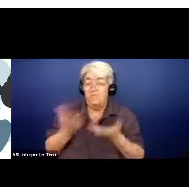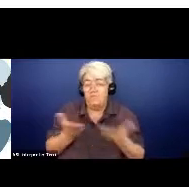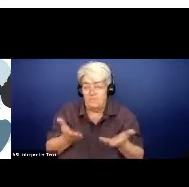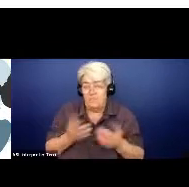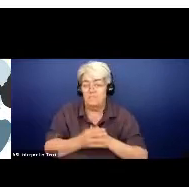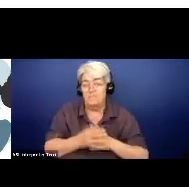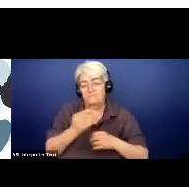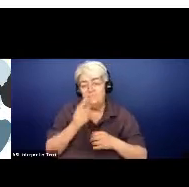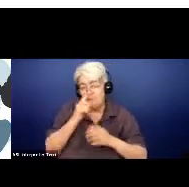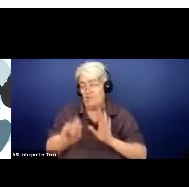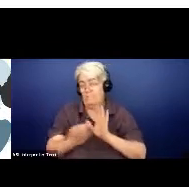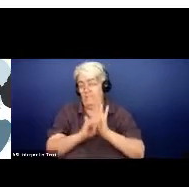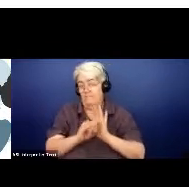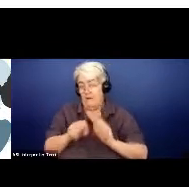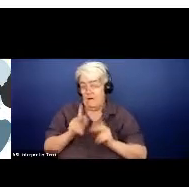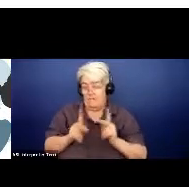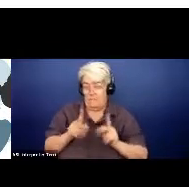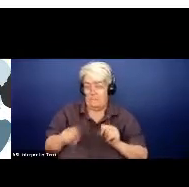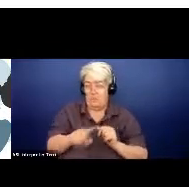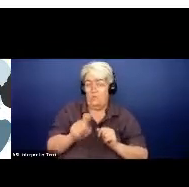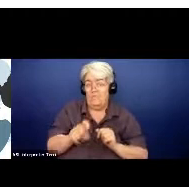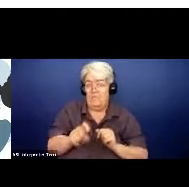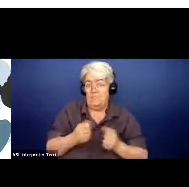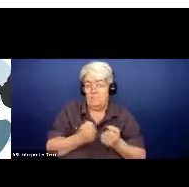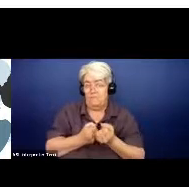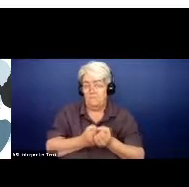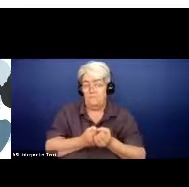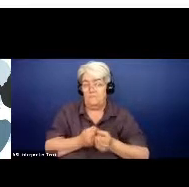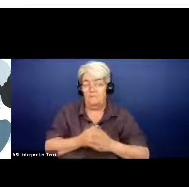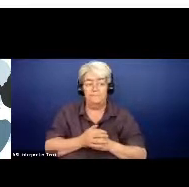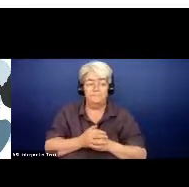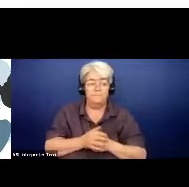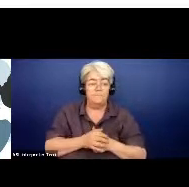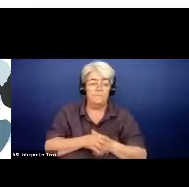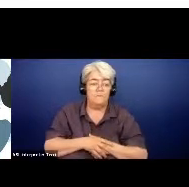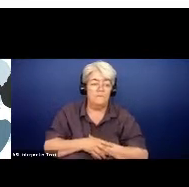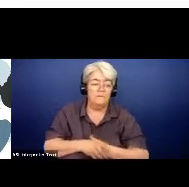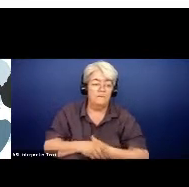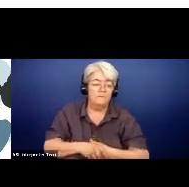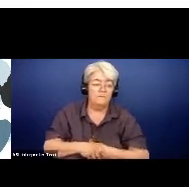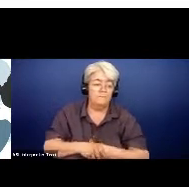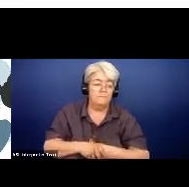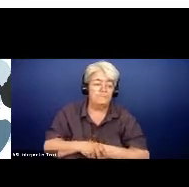the needs that they are going through. If you'll go to the next slide please. This particular